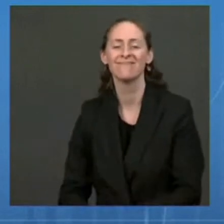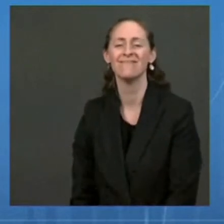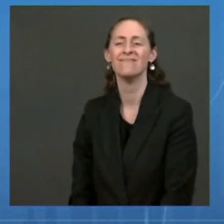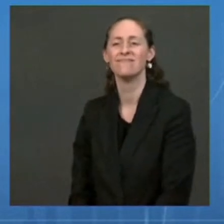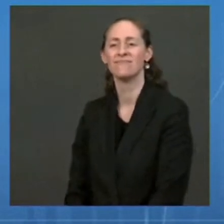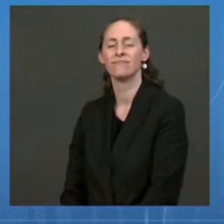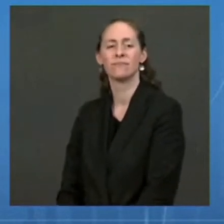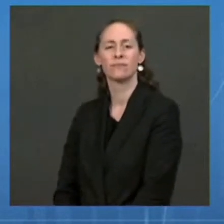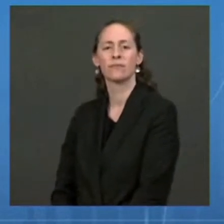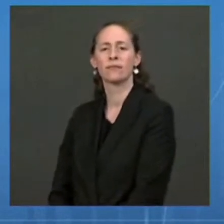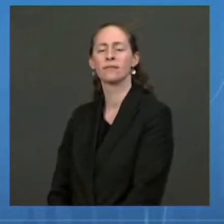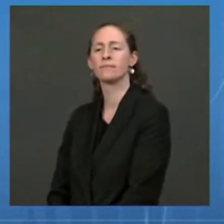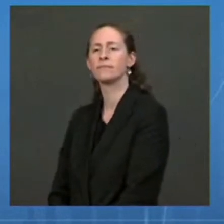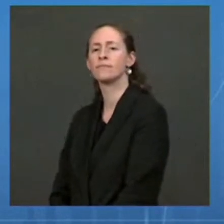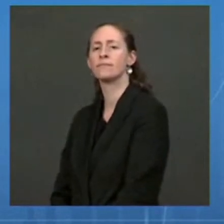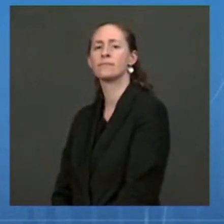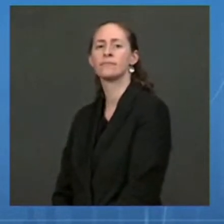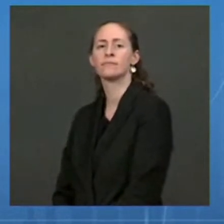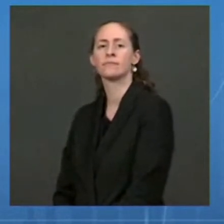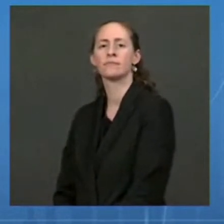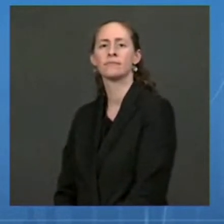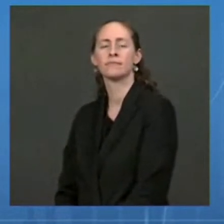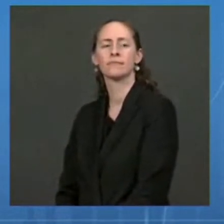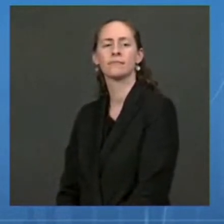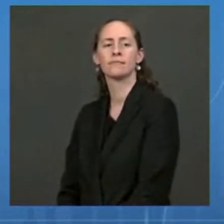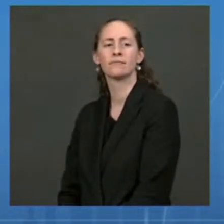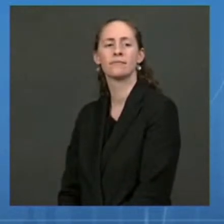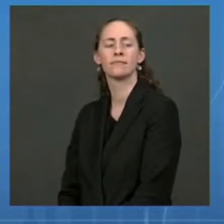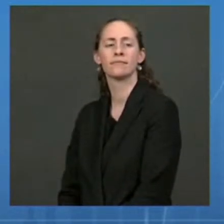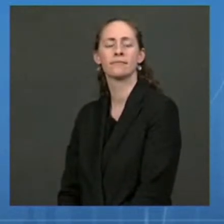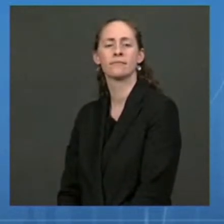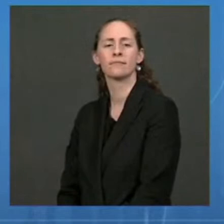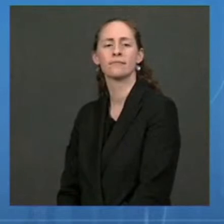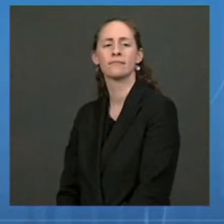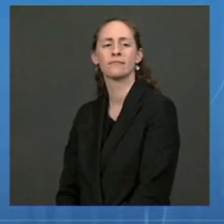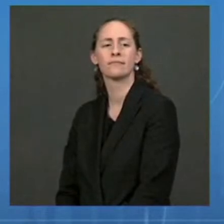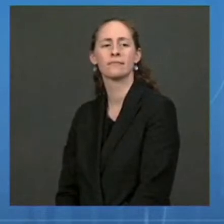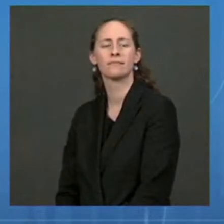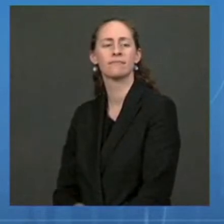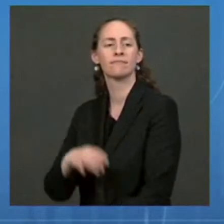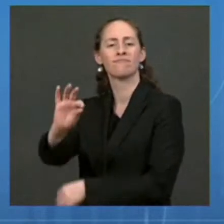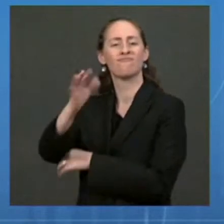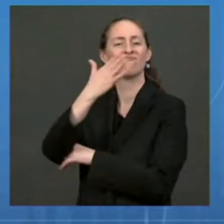DECEMBER 6 THAT WAS A MISTAKE. DECEMBER 8 IS THE DEADLINE FOR